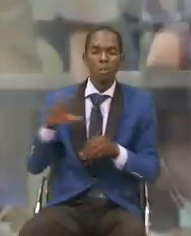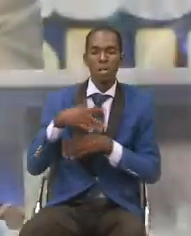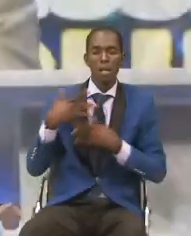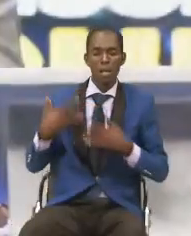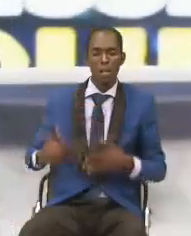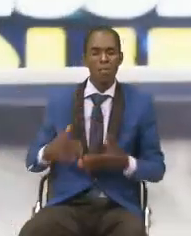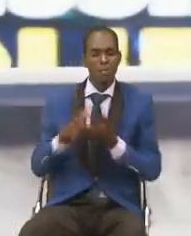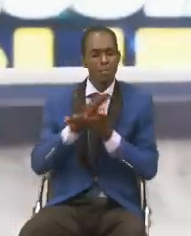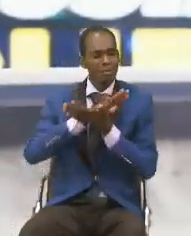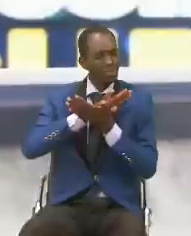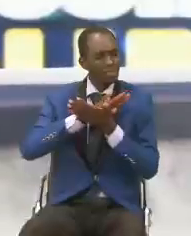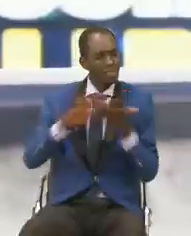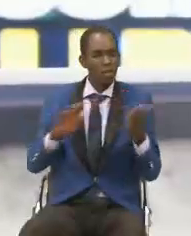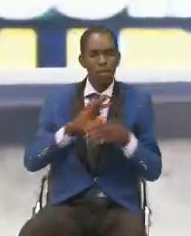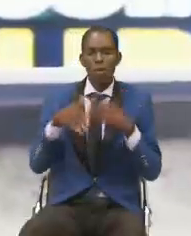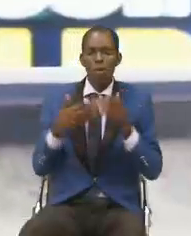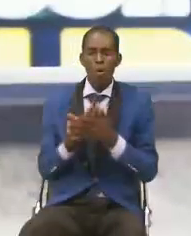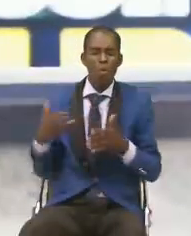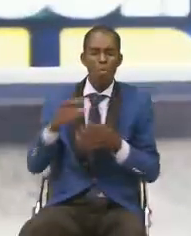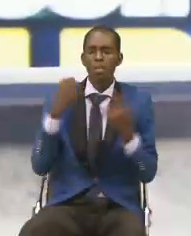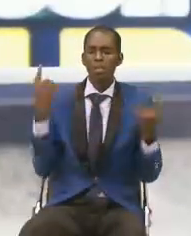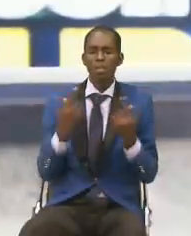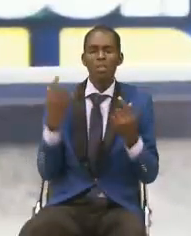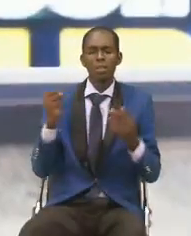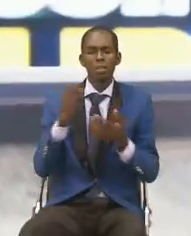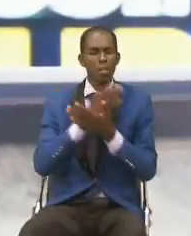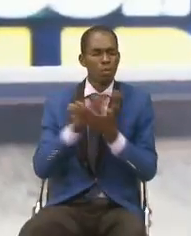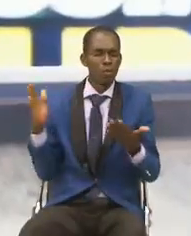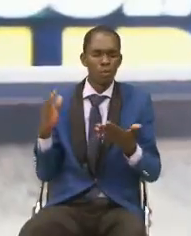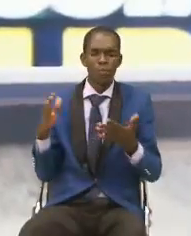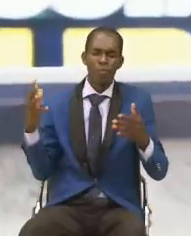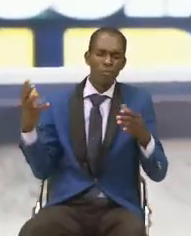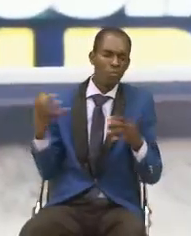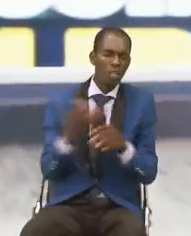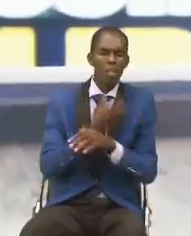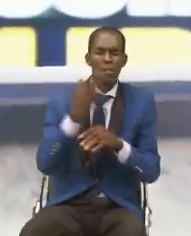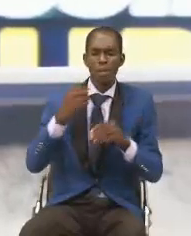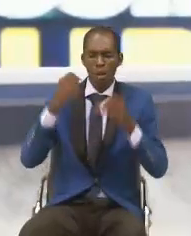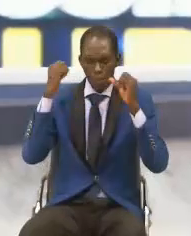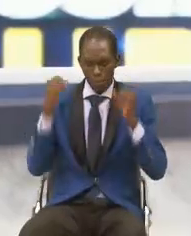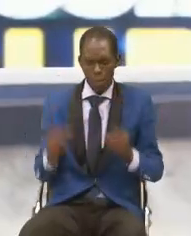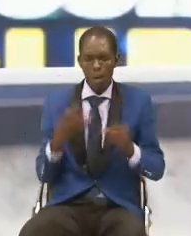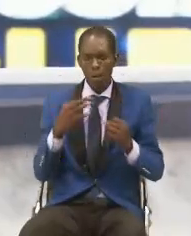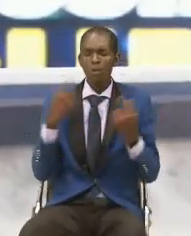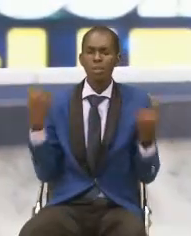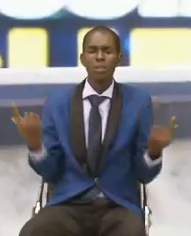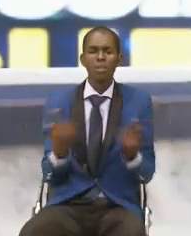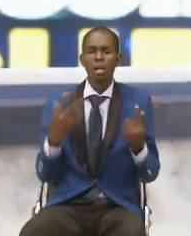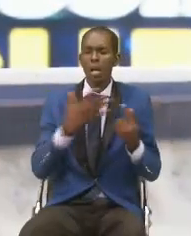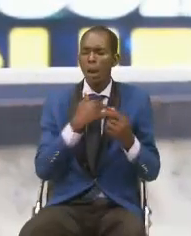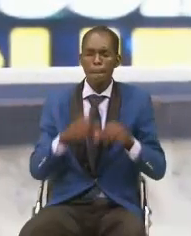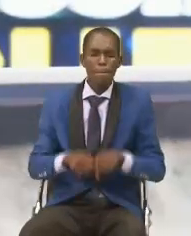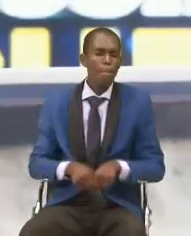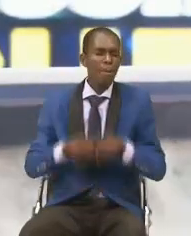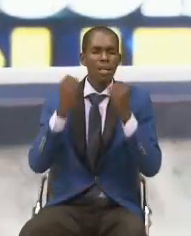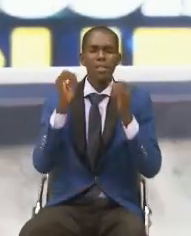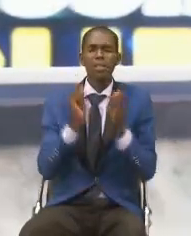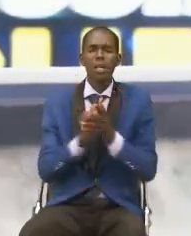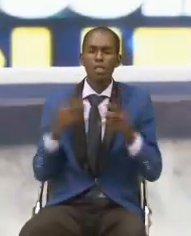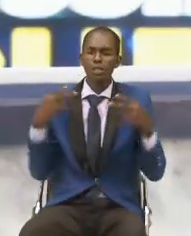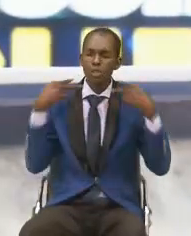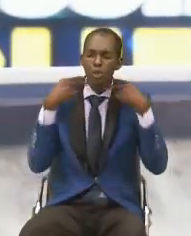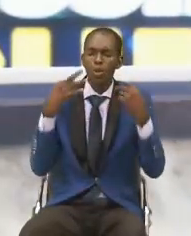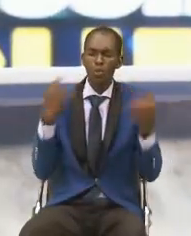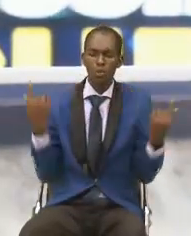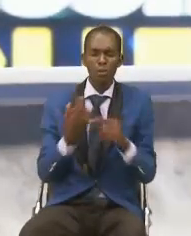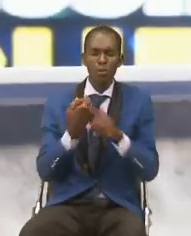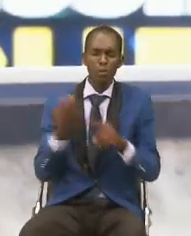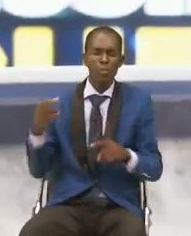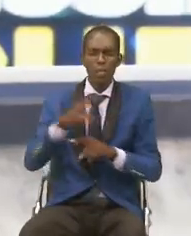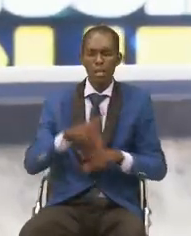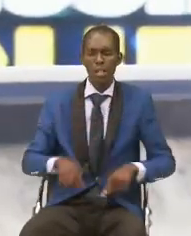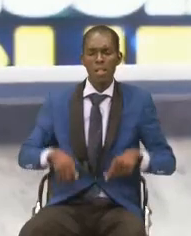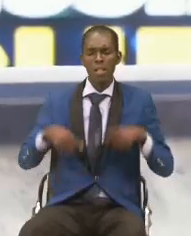do the work in their hearts cleanse all their sins away take the power of sinner and break